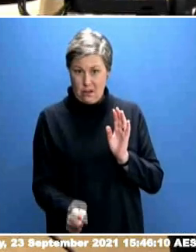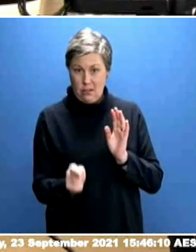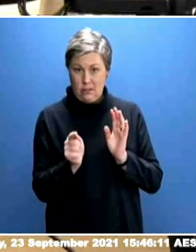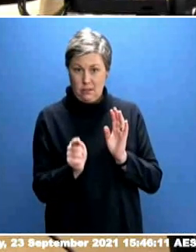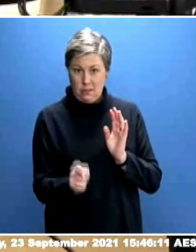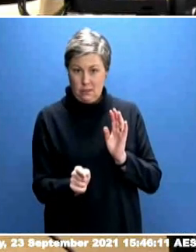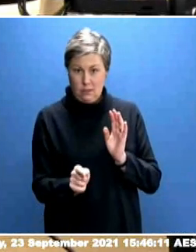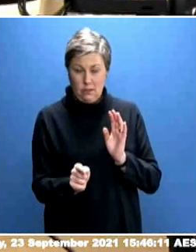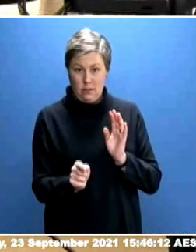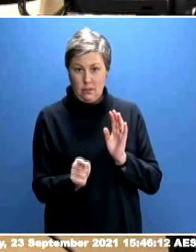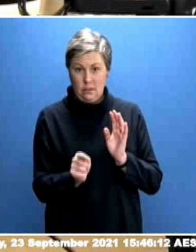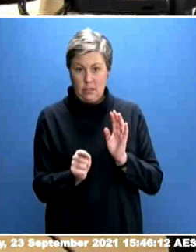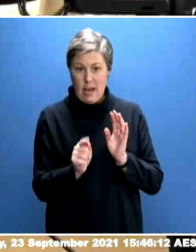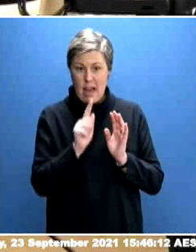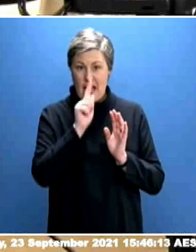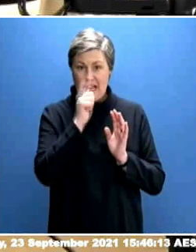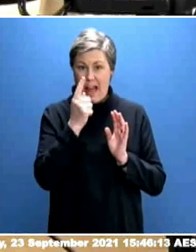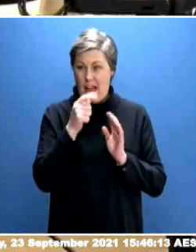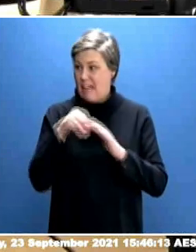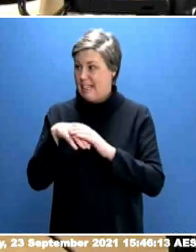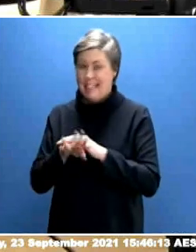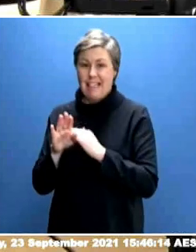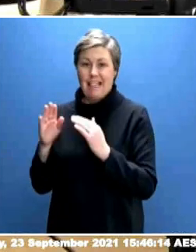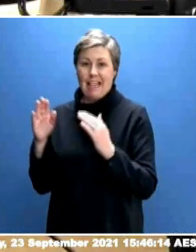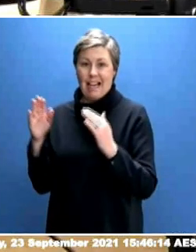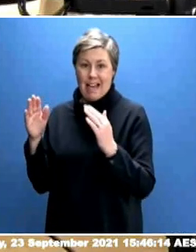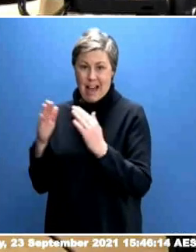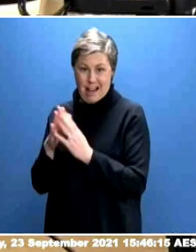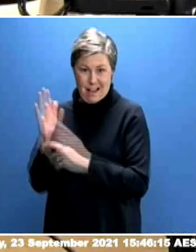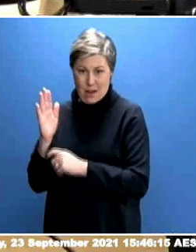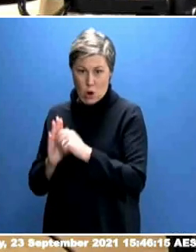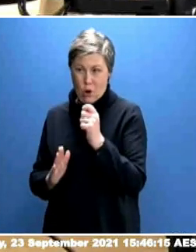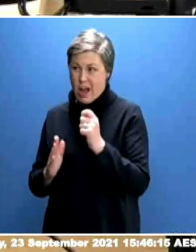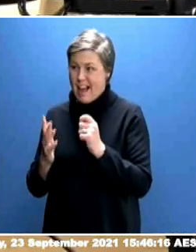been able to get into the Safe House, but instead ended up in the detention centre.